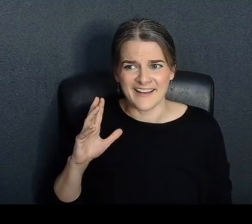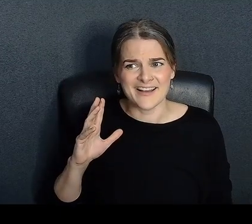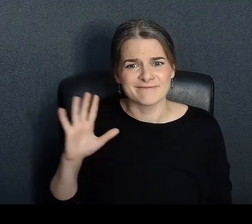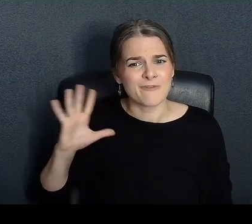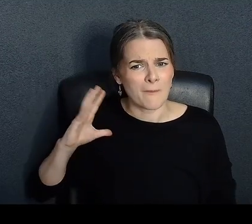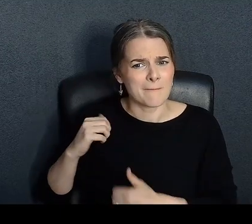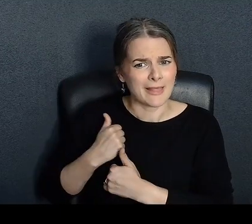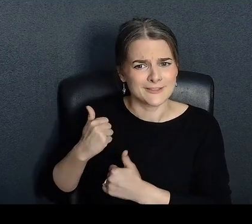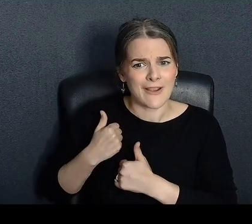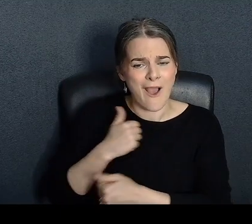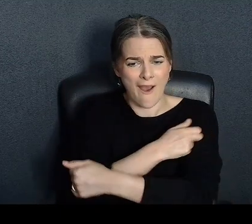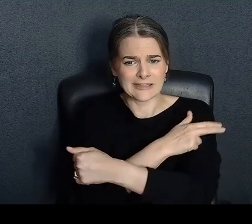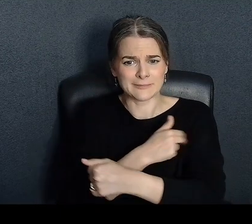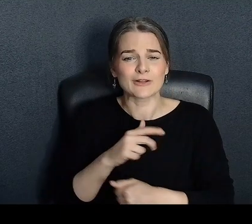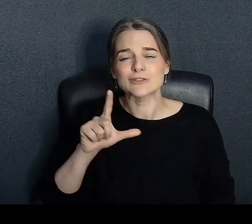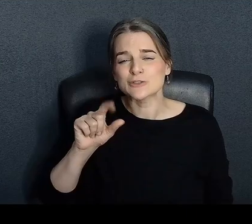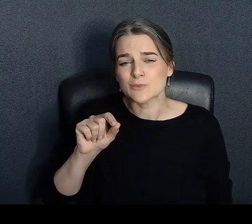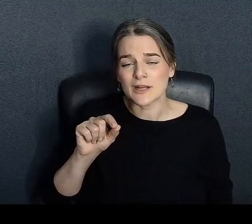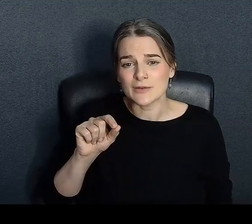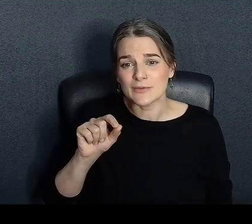and he had this type of model hearing aid.